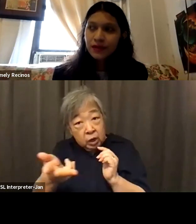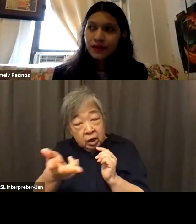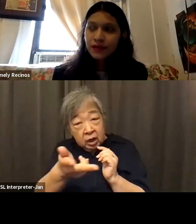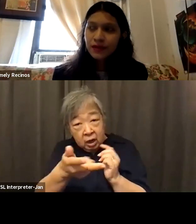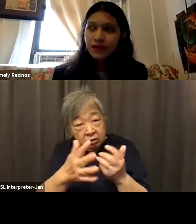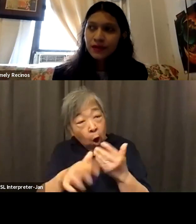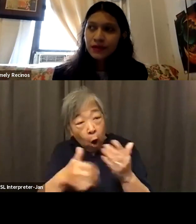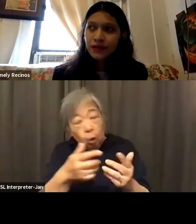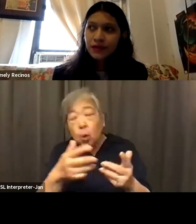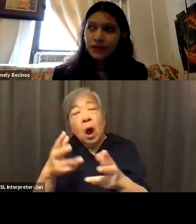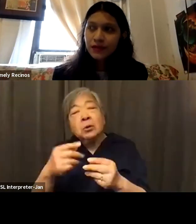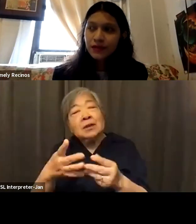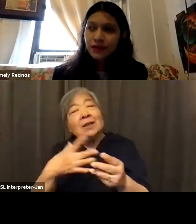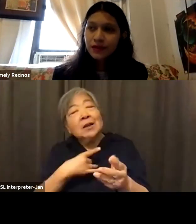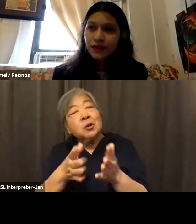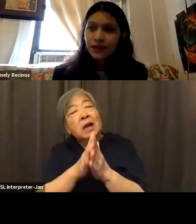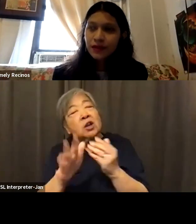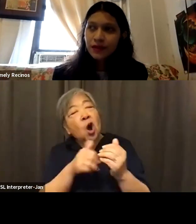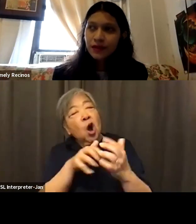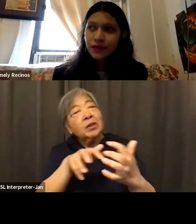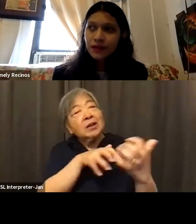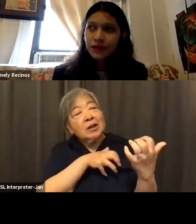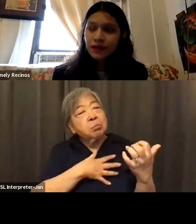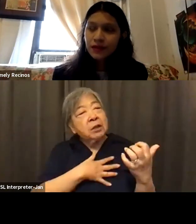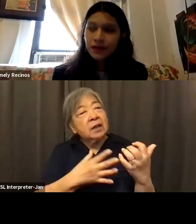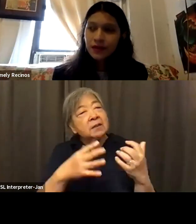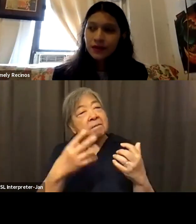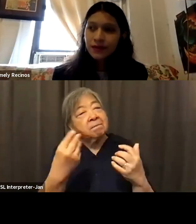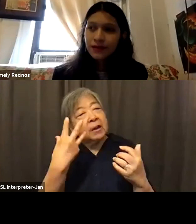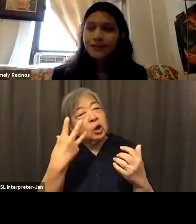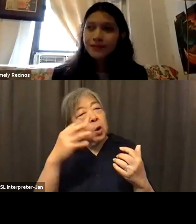wish and we'll take a group photo.